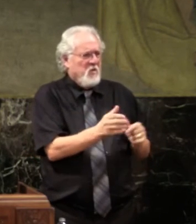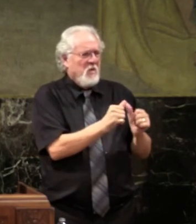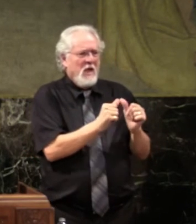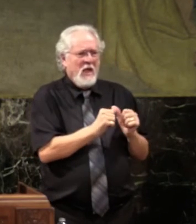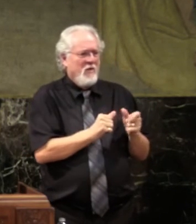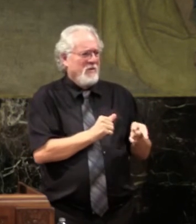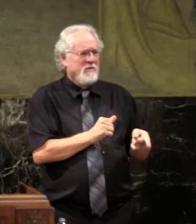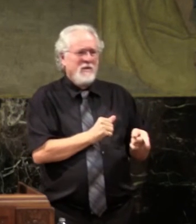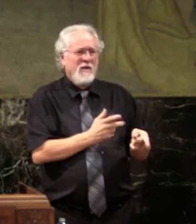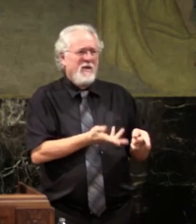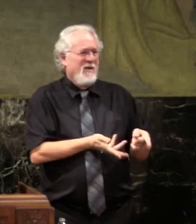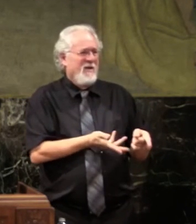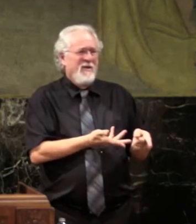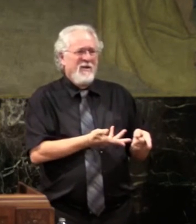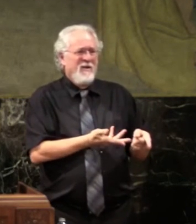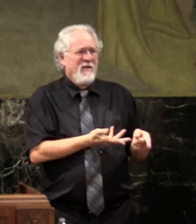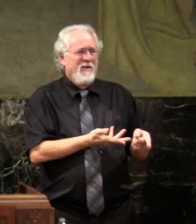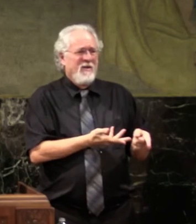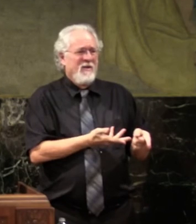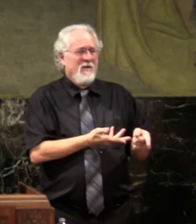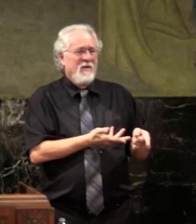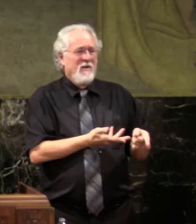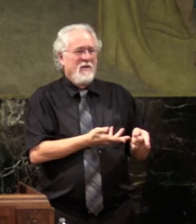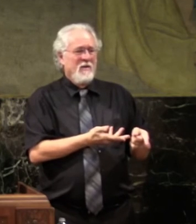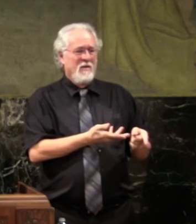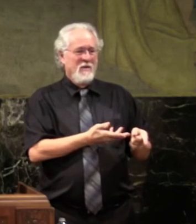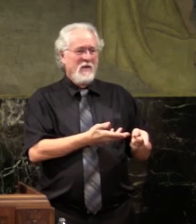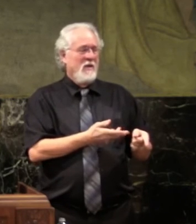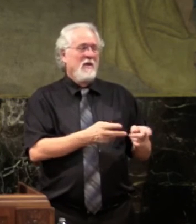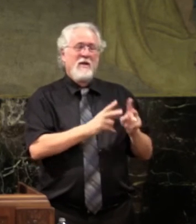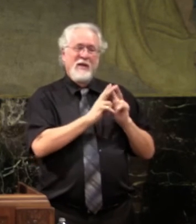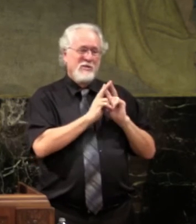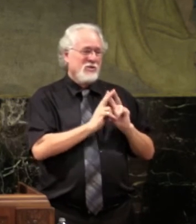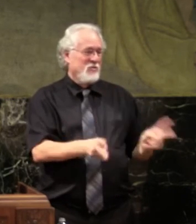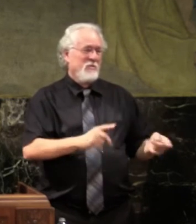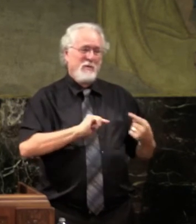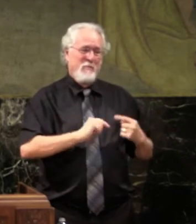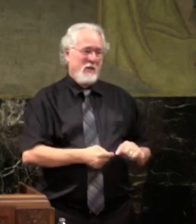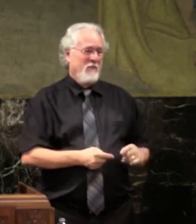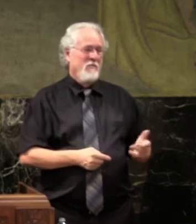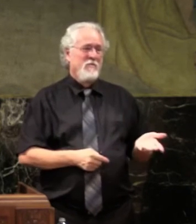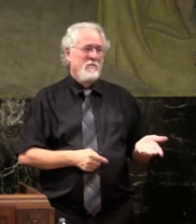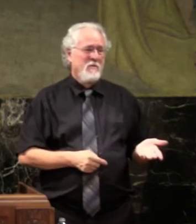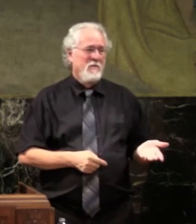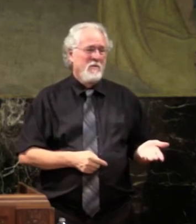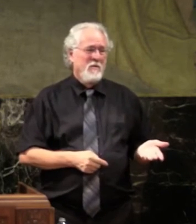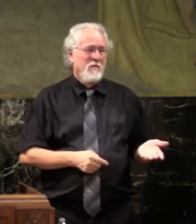are just extremely painful more painful